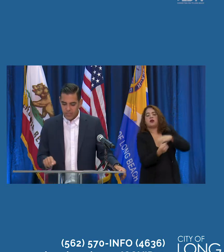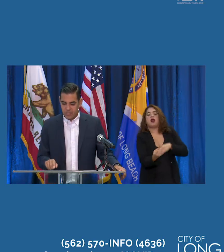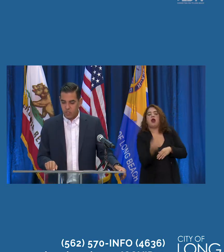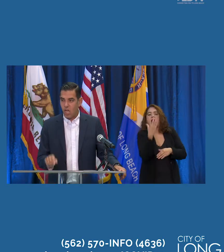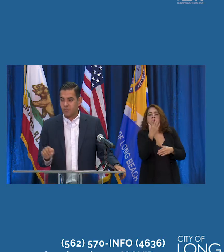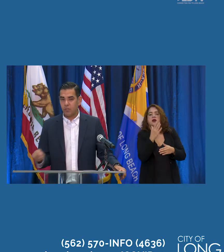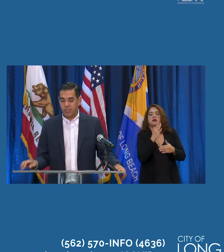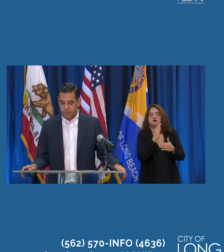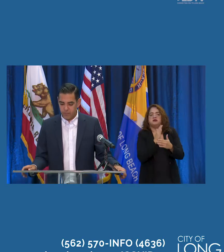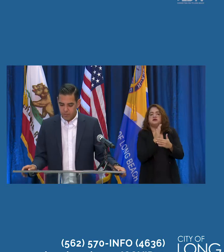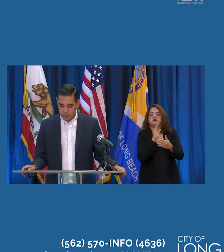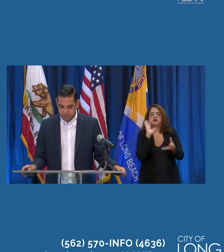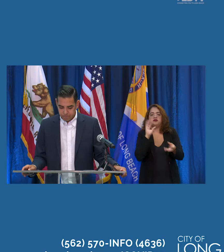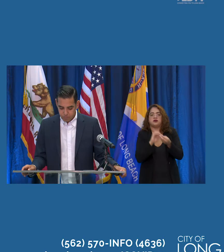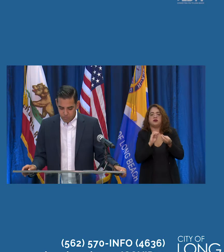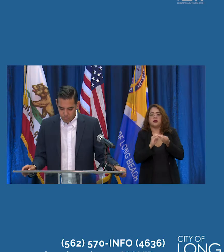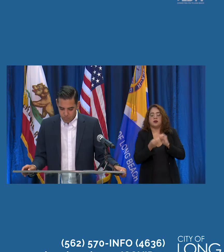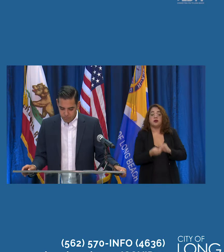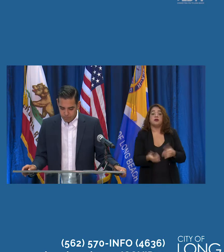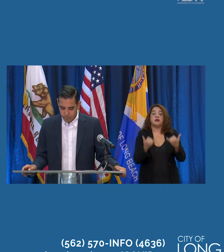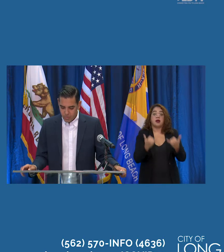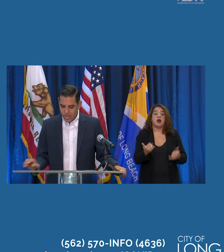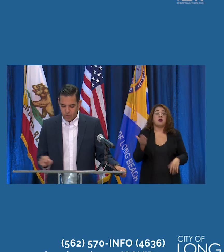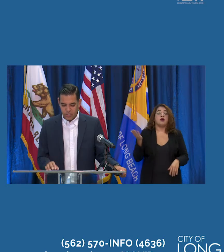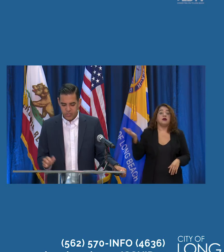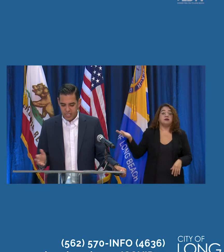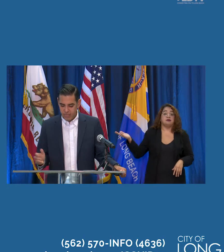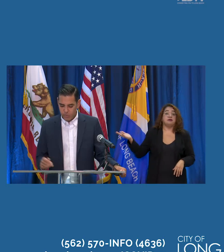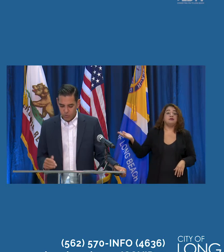This is hospital information. As you can see.,